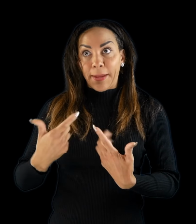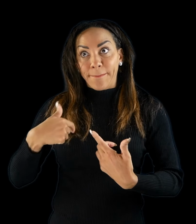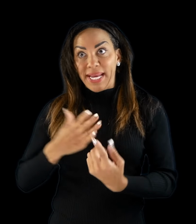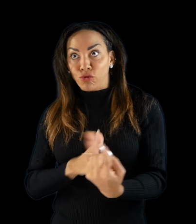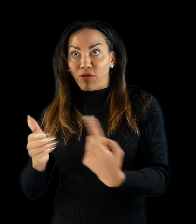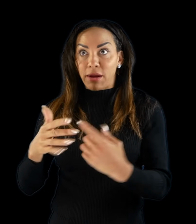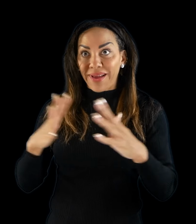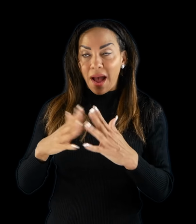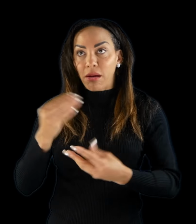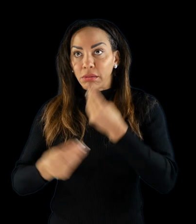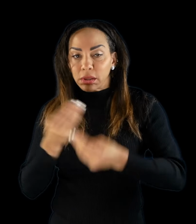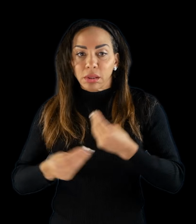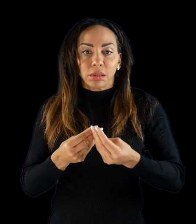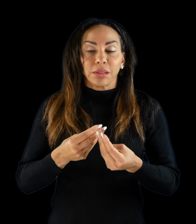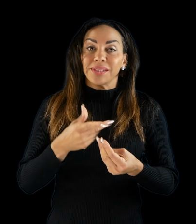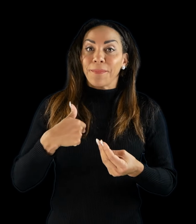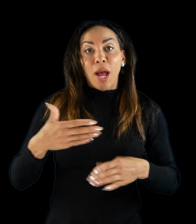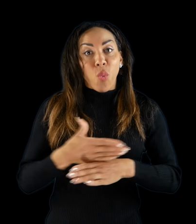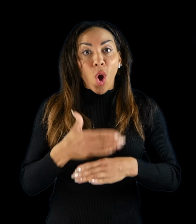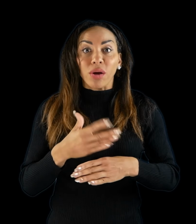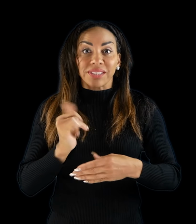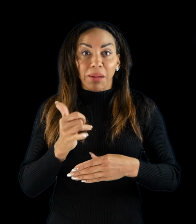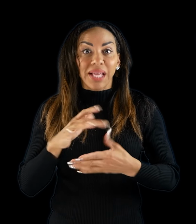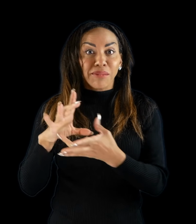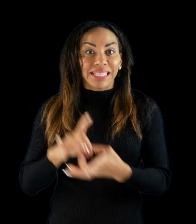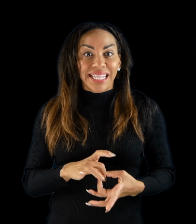I made work out wheelchairs, of course. Great Britain from a Wheelchair has been around for 30